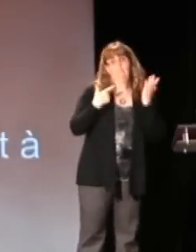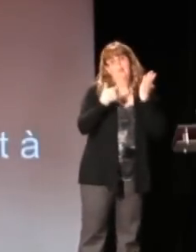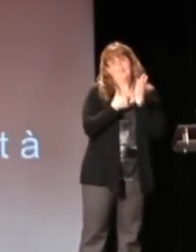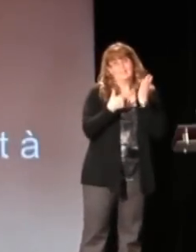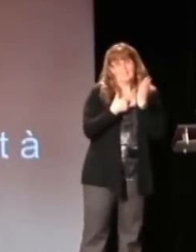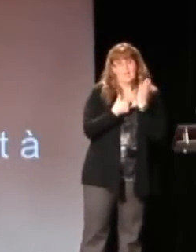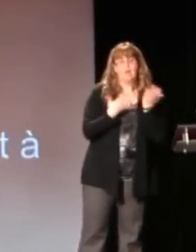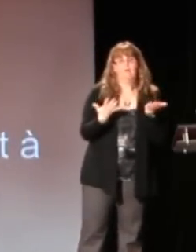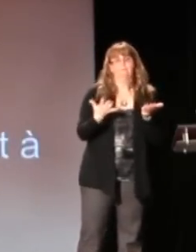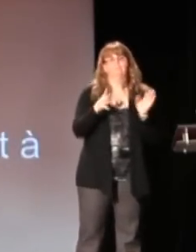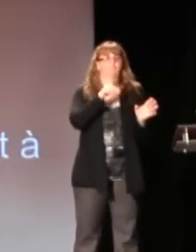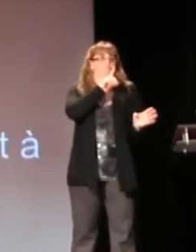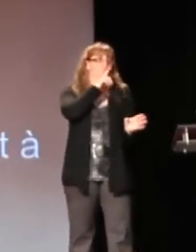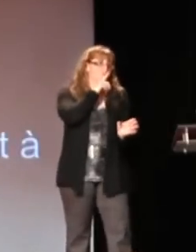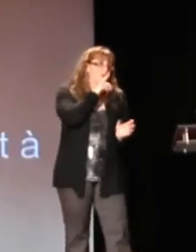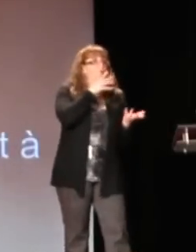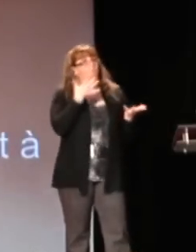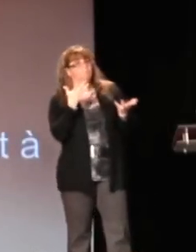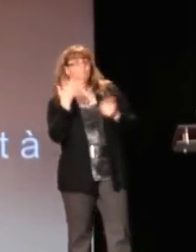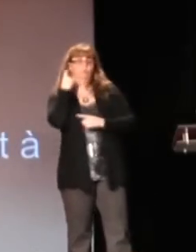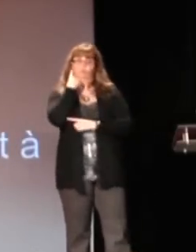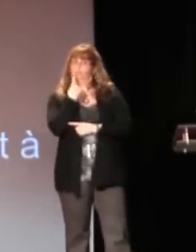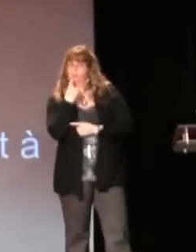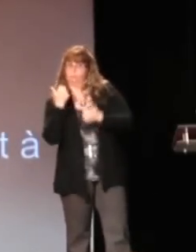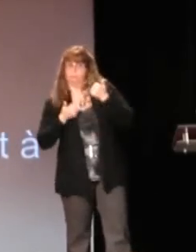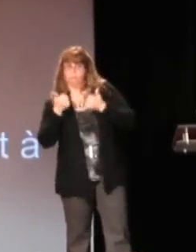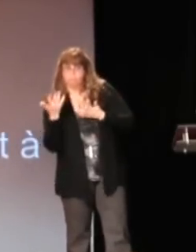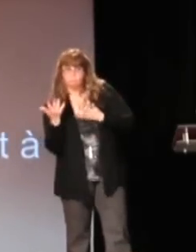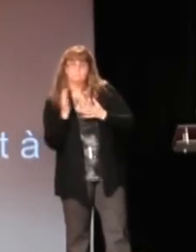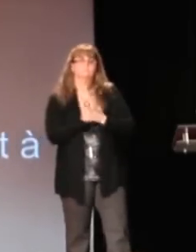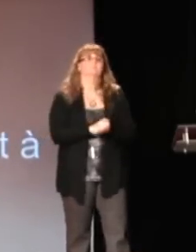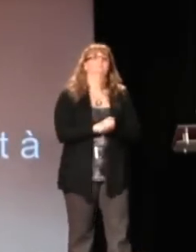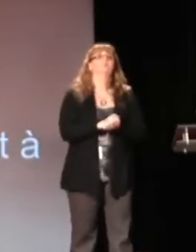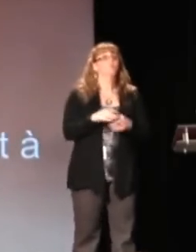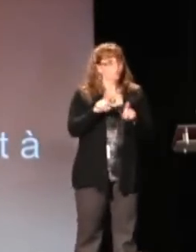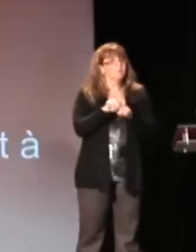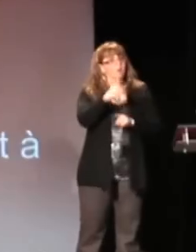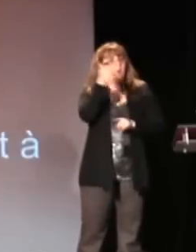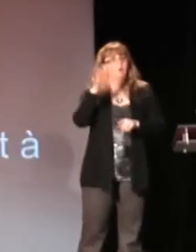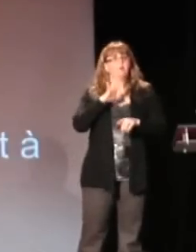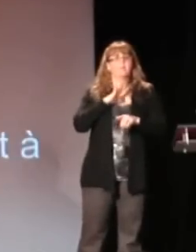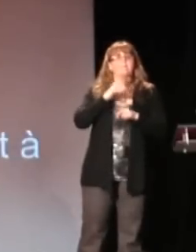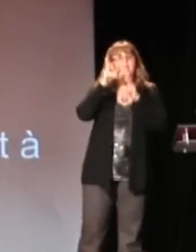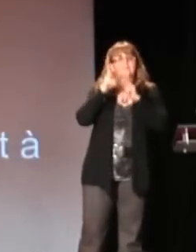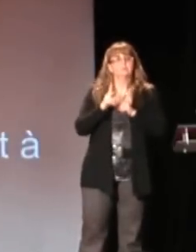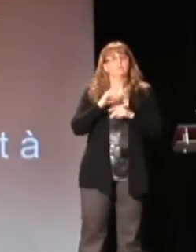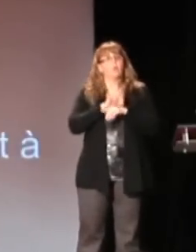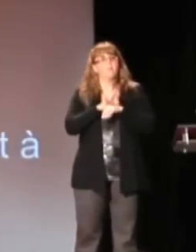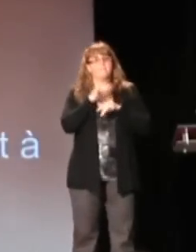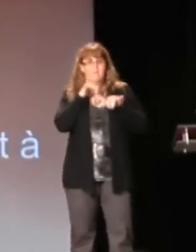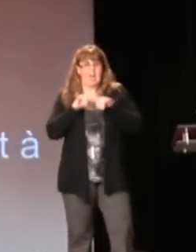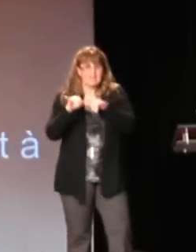...with speech or hearing impaired individuals... ...with engineers, computer scientists, linguists...